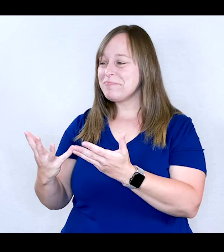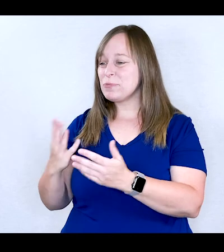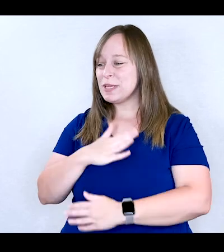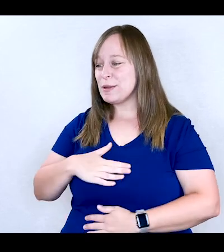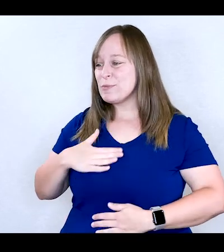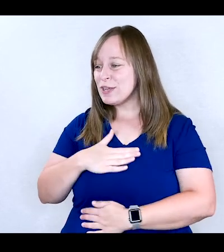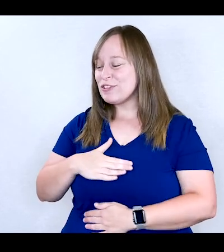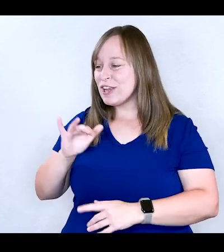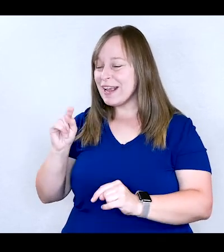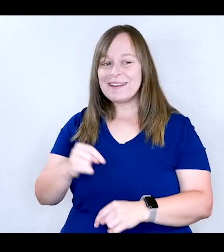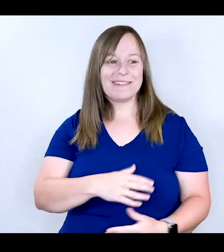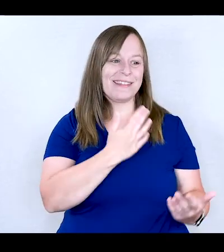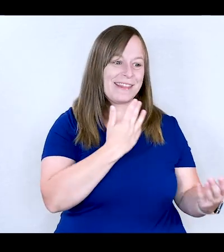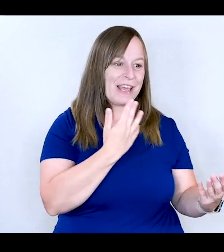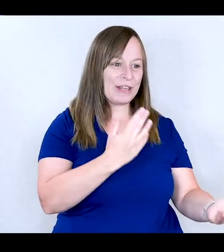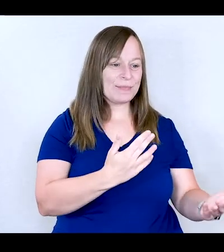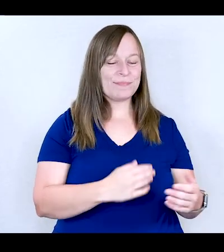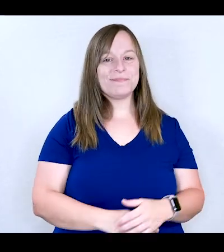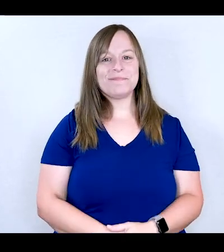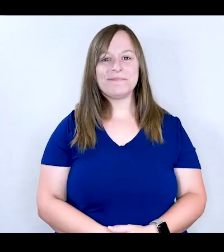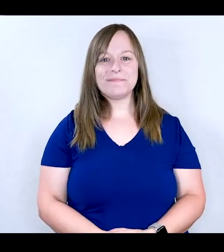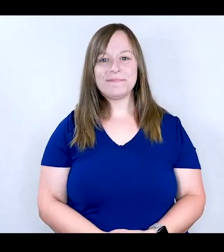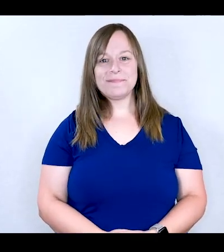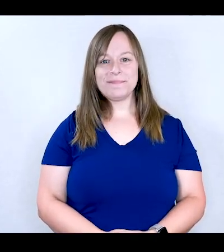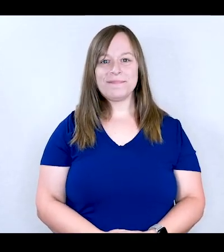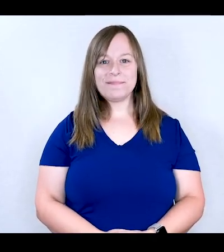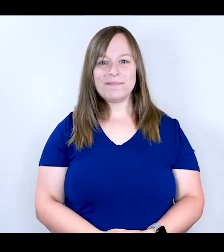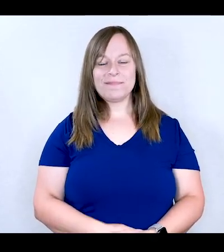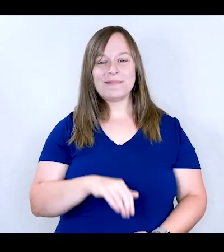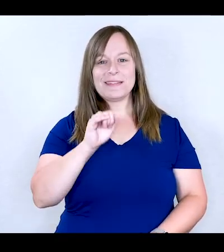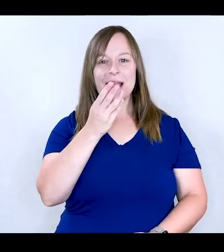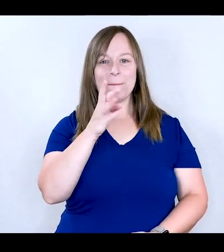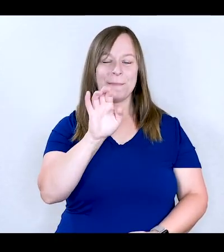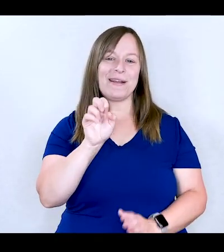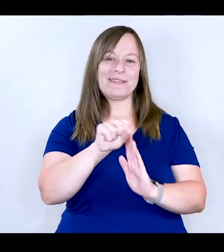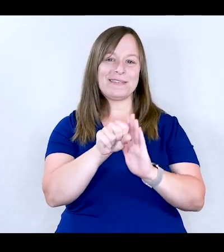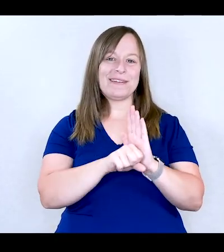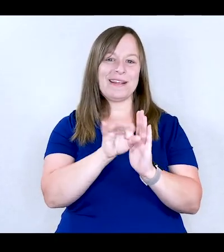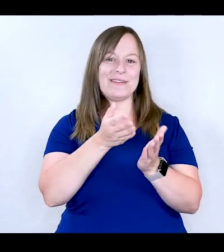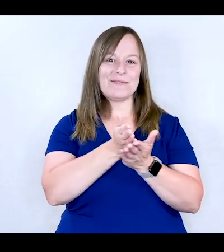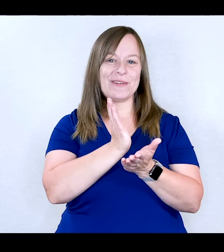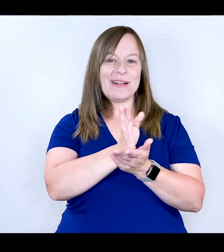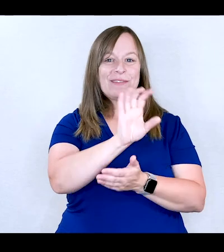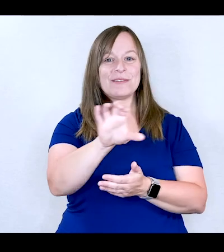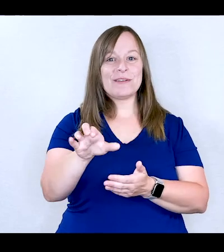appreciate it. M: Thank you. K: Empire State of Rights: Closed Captioned has been brought